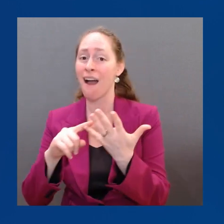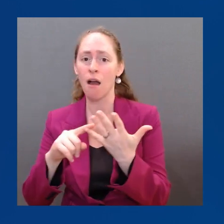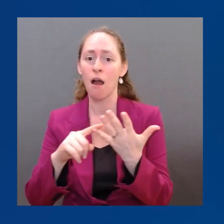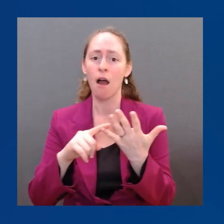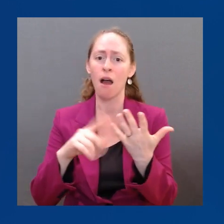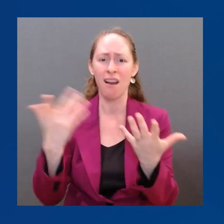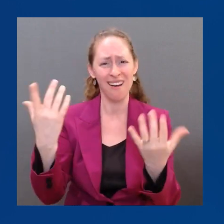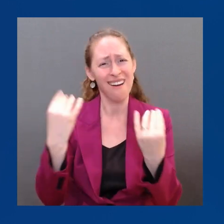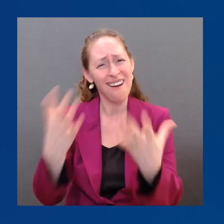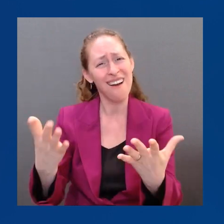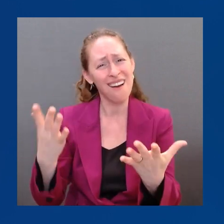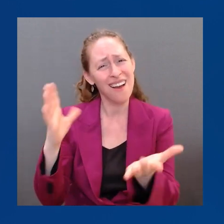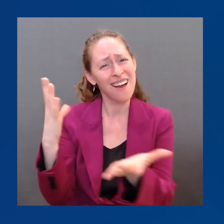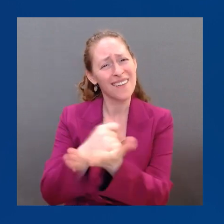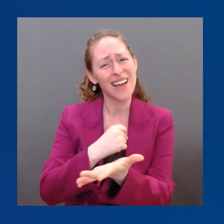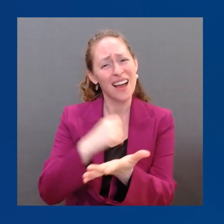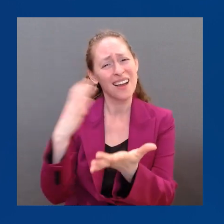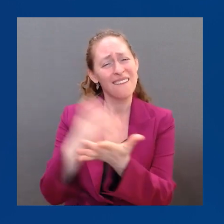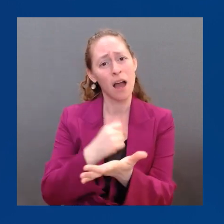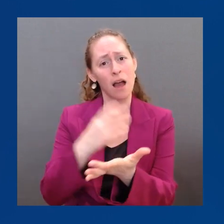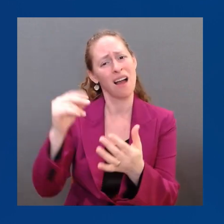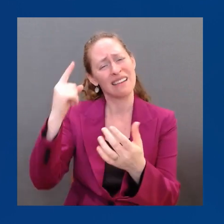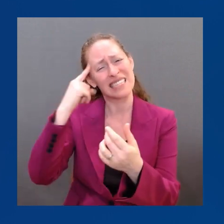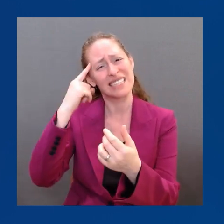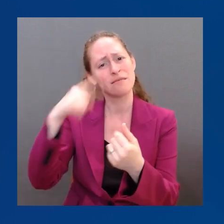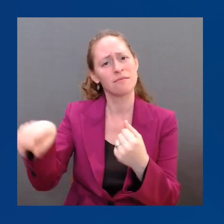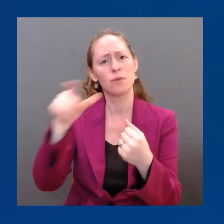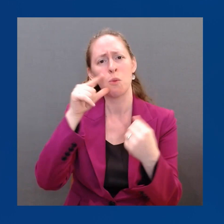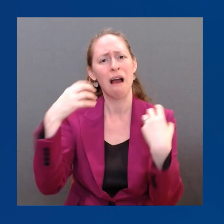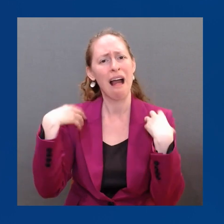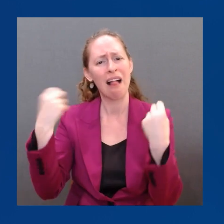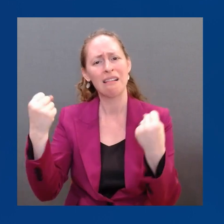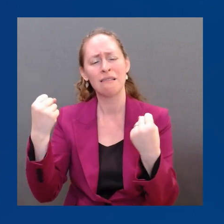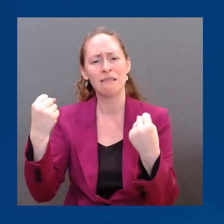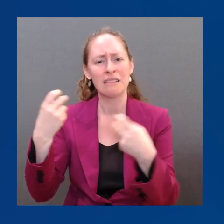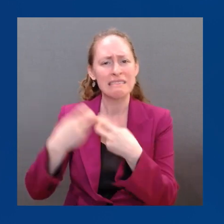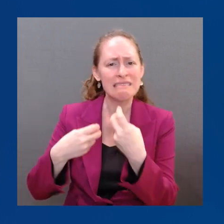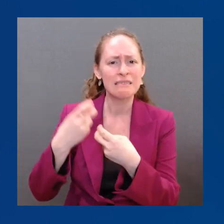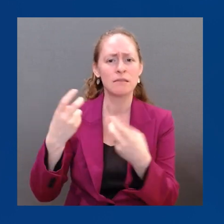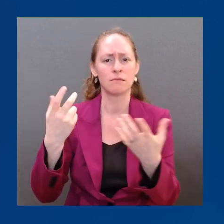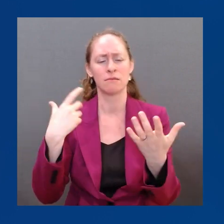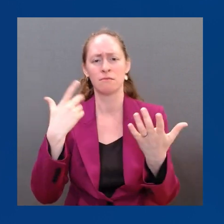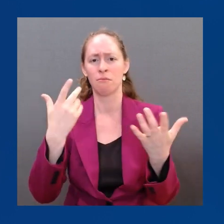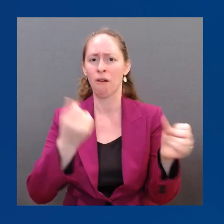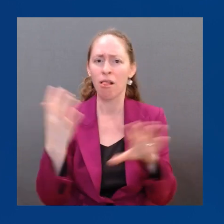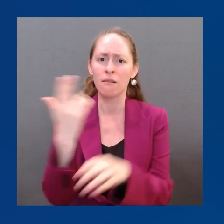to serious disease, hospitalization, and death. As Dr. Jha shared, we have many tools